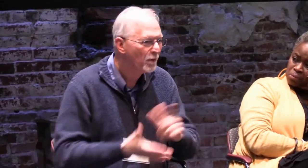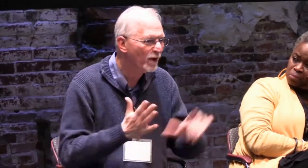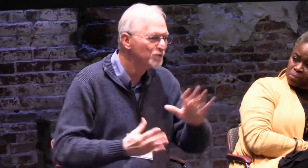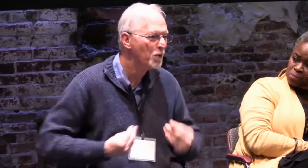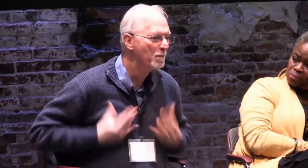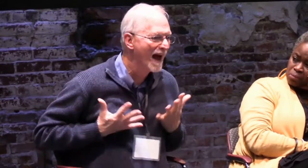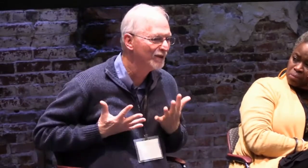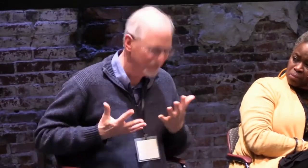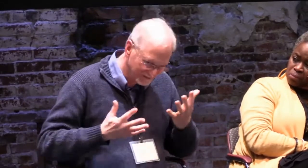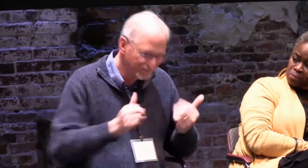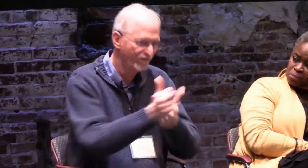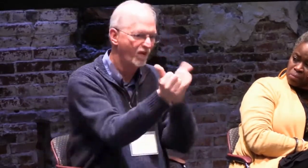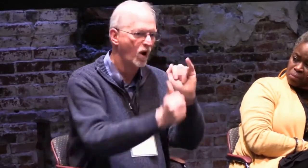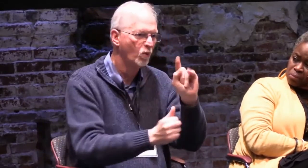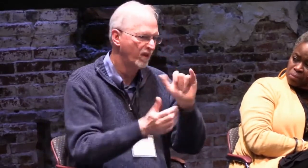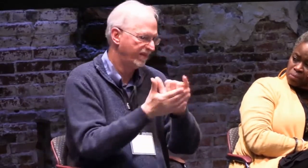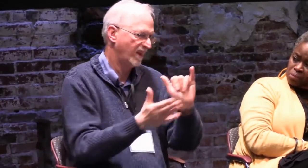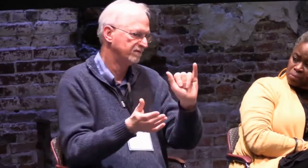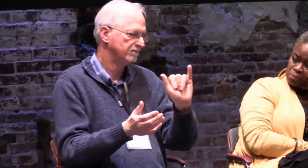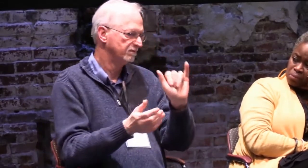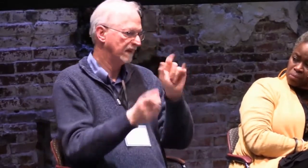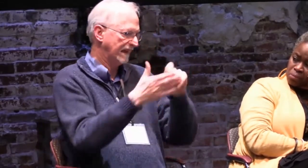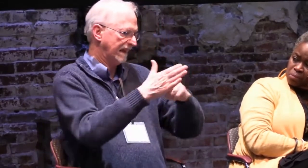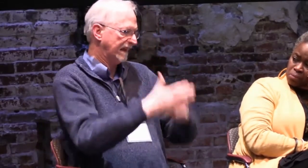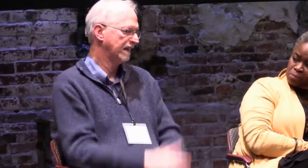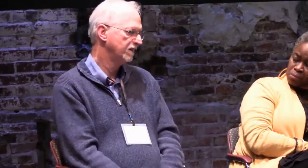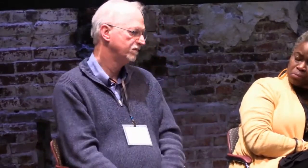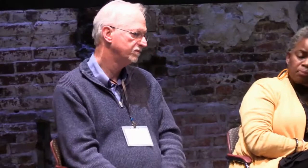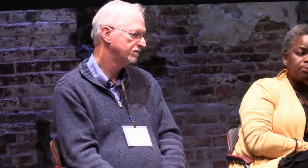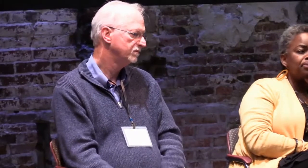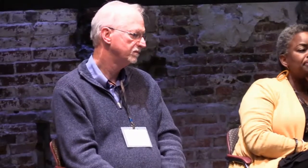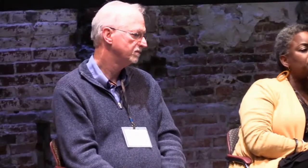It's whatever inspires you. That's how it should be utilized.